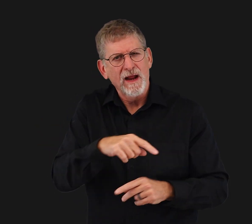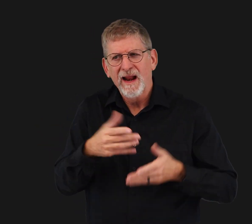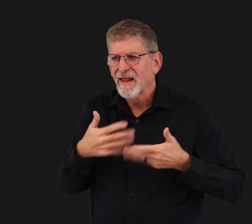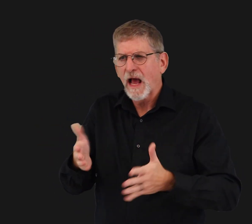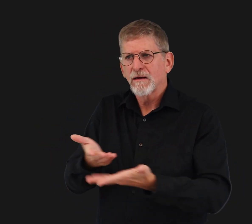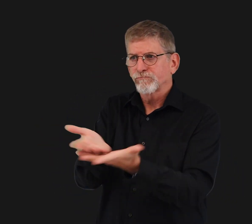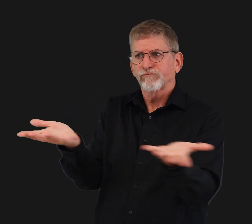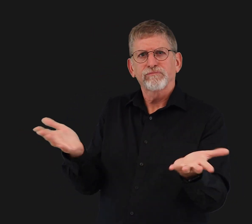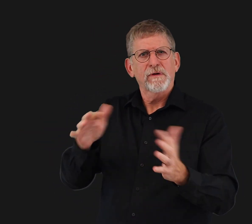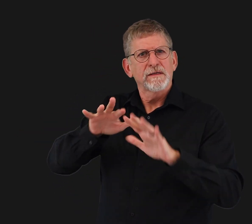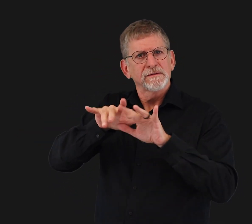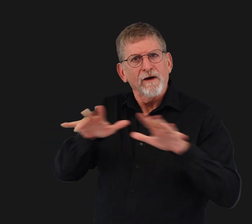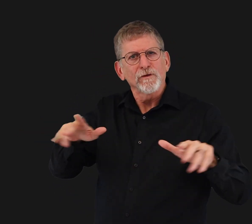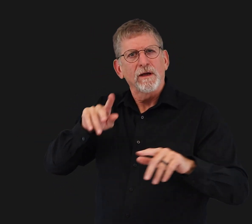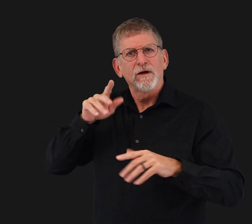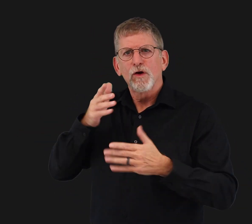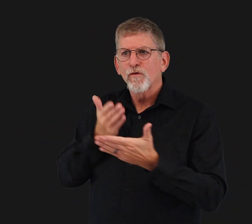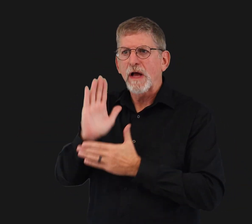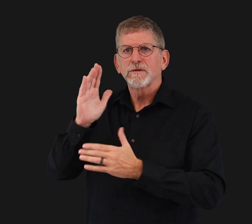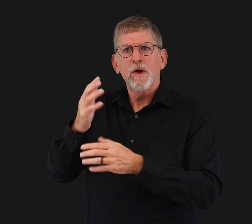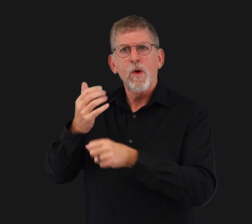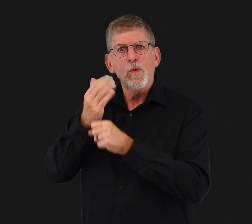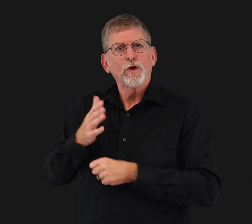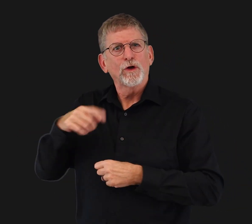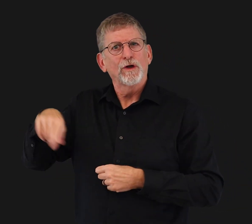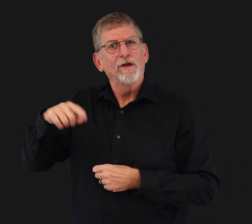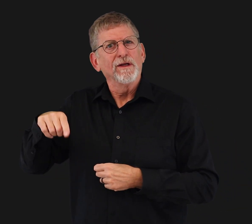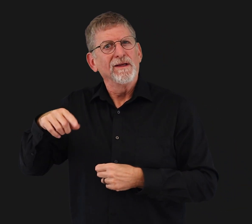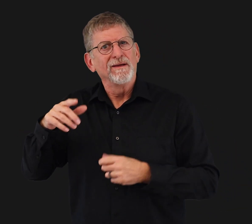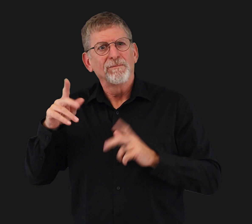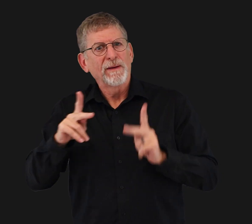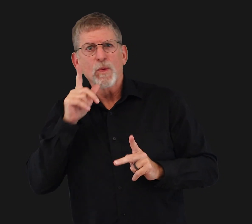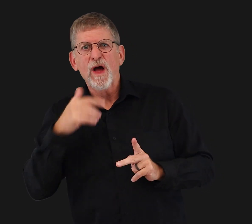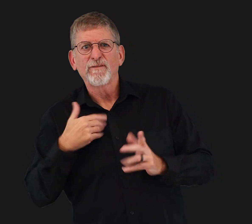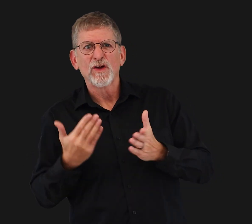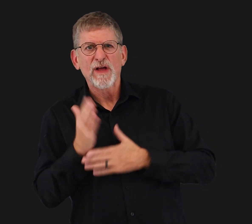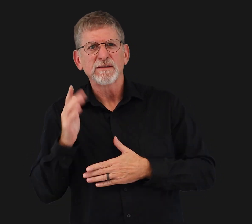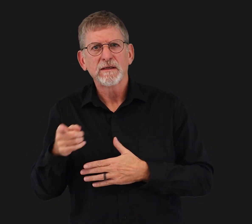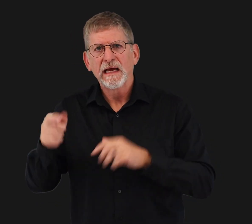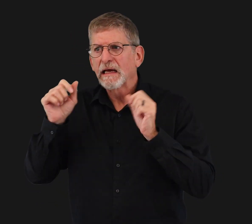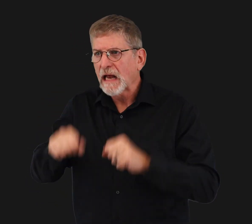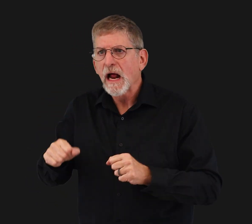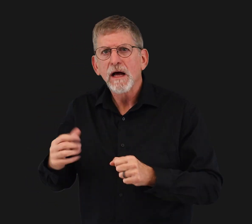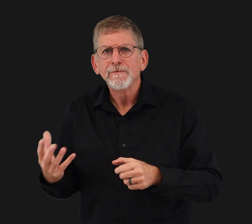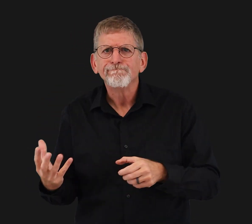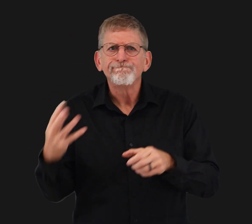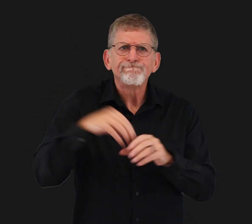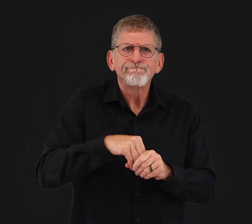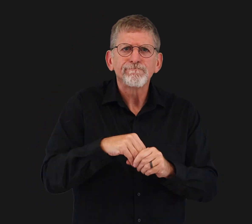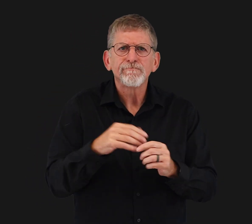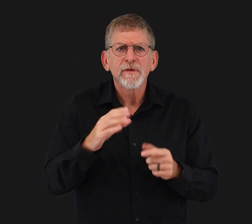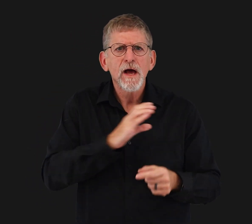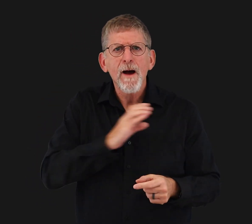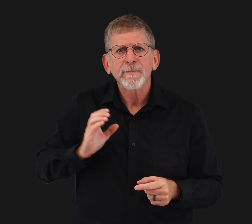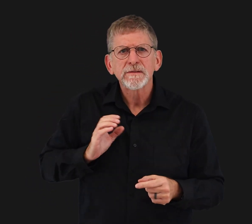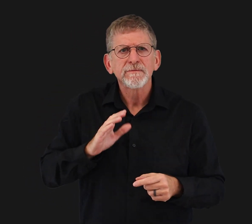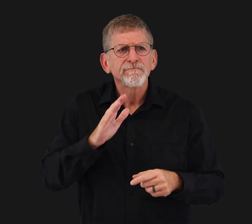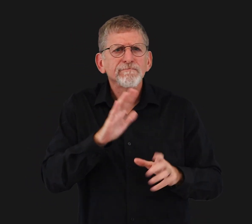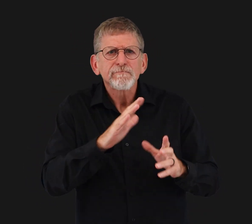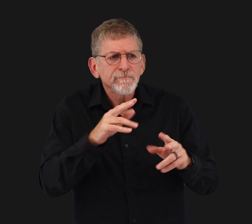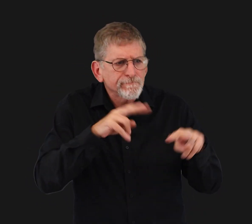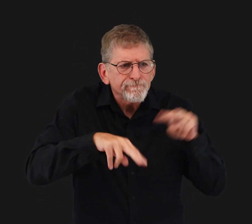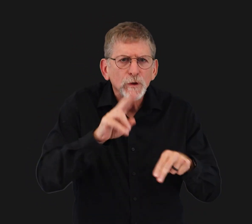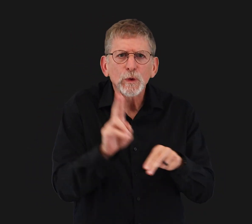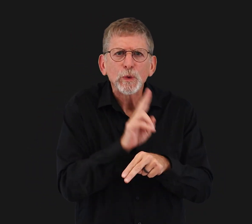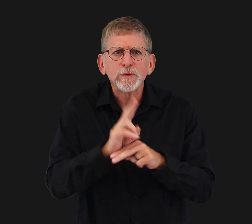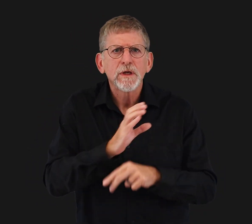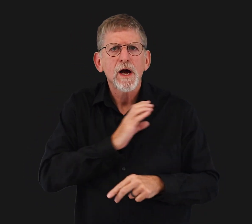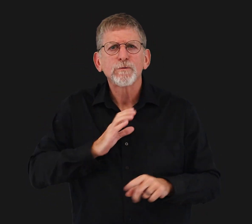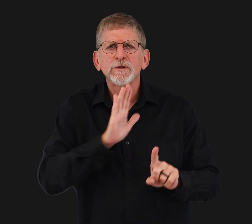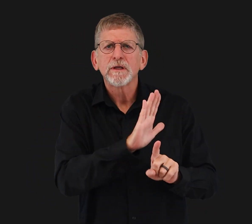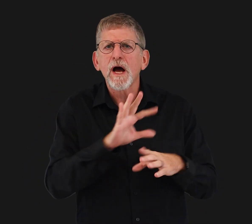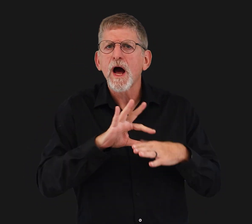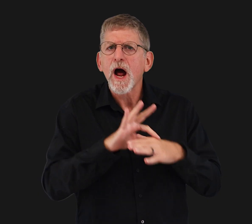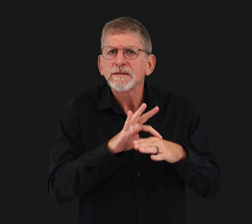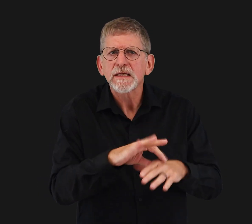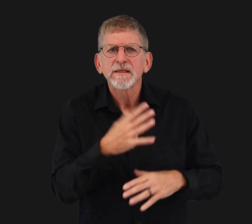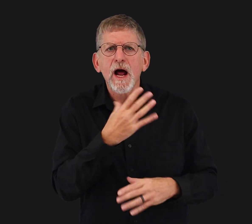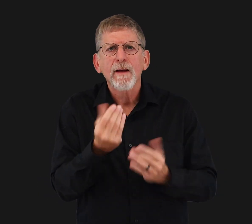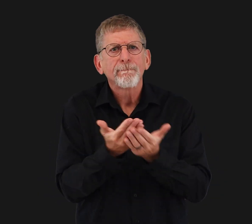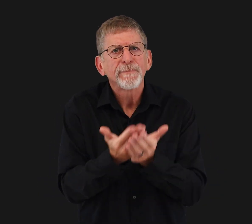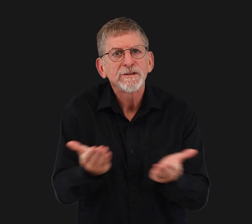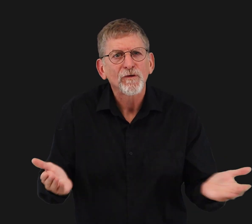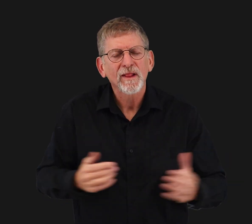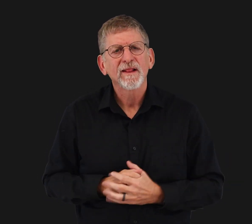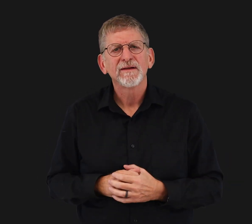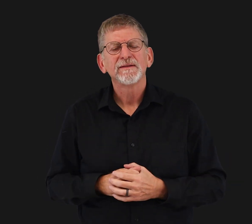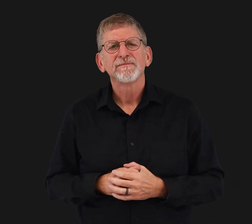to allow that a diversity of rights holders could engage with Commission content and materials.